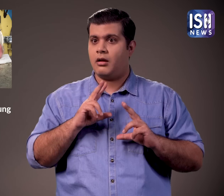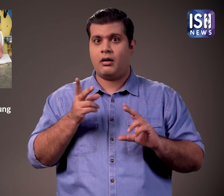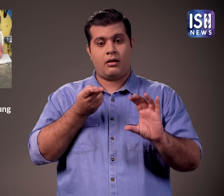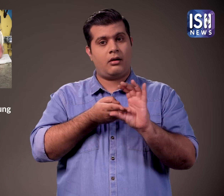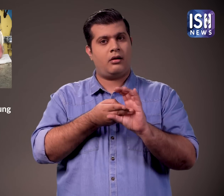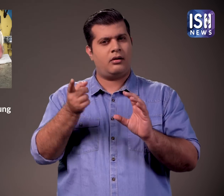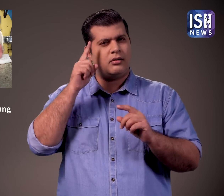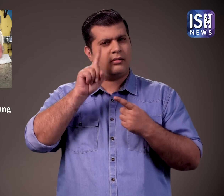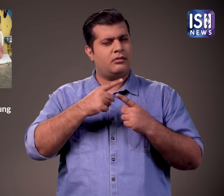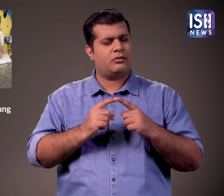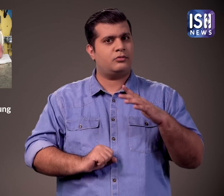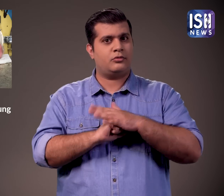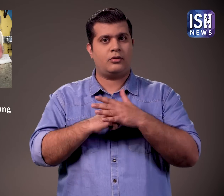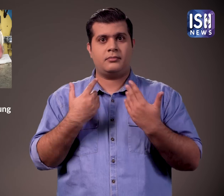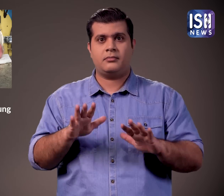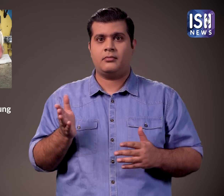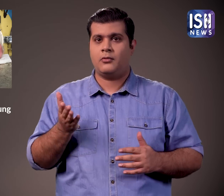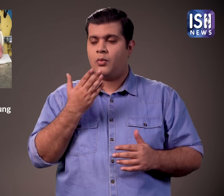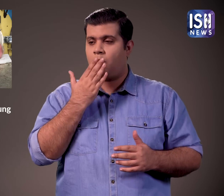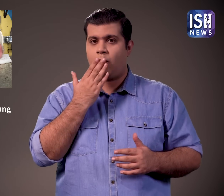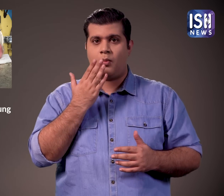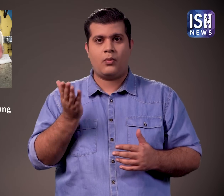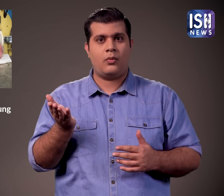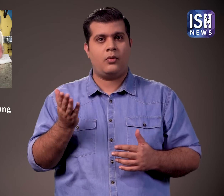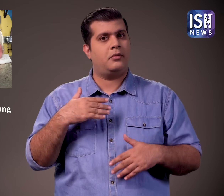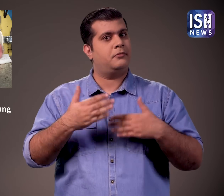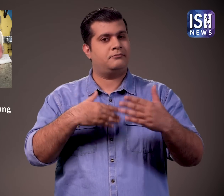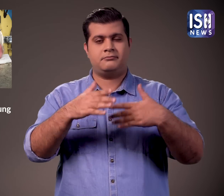Despite being inside the Iron Lung he became a profesional lawyer!